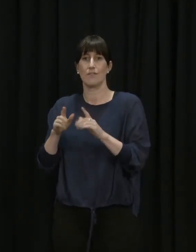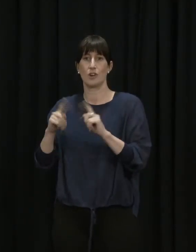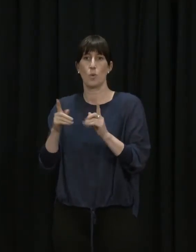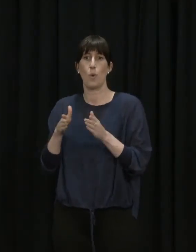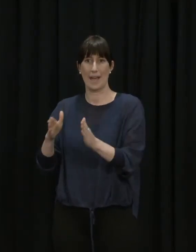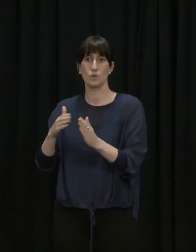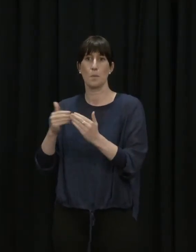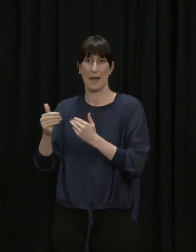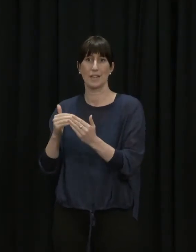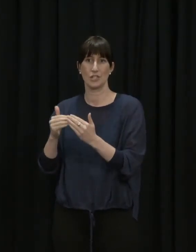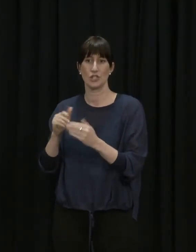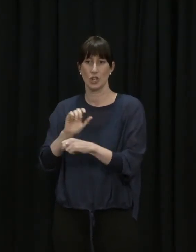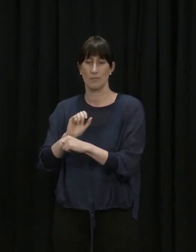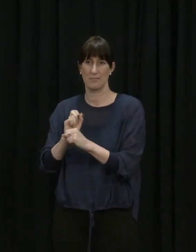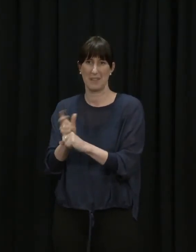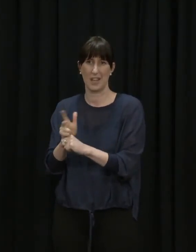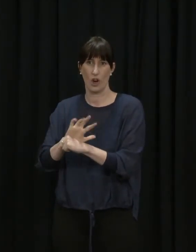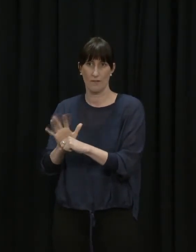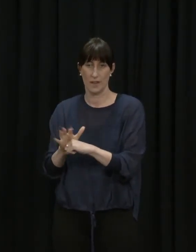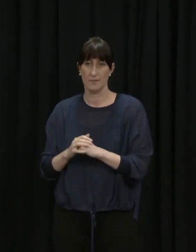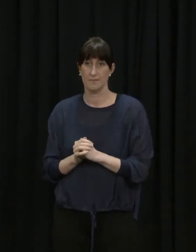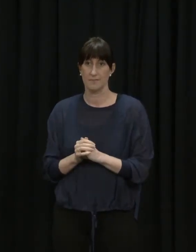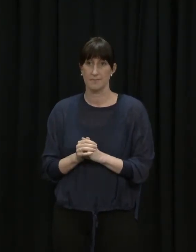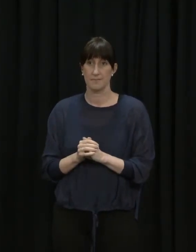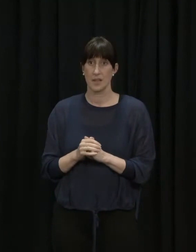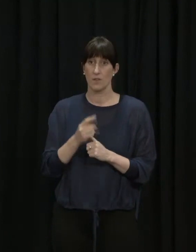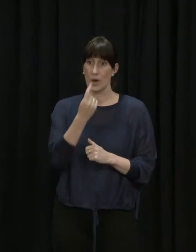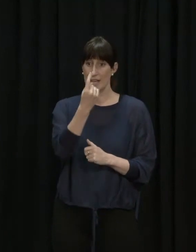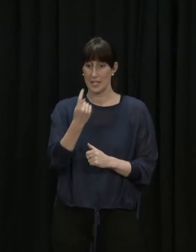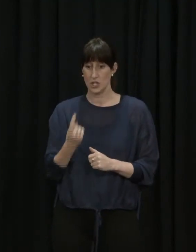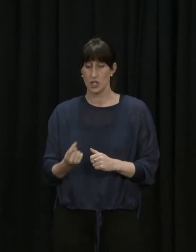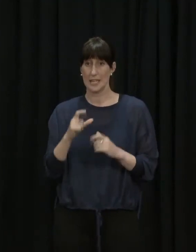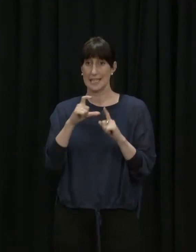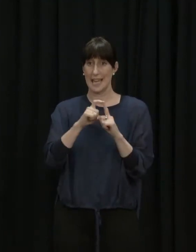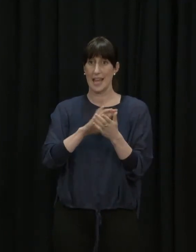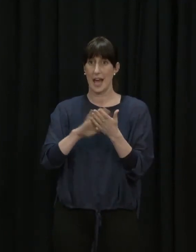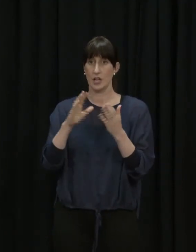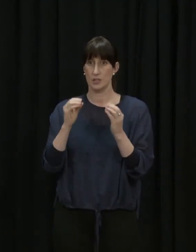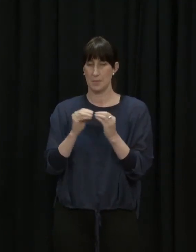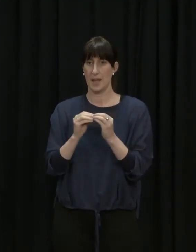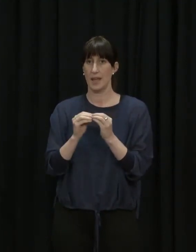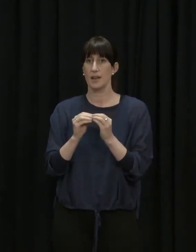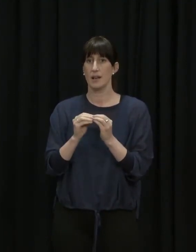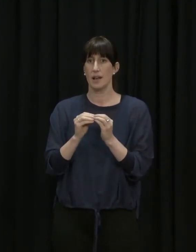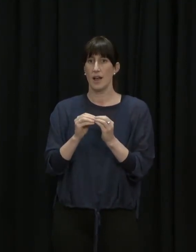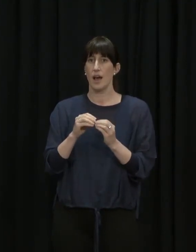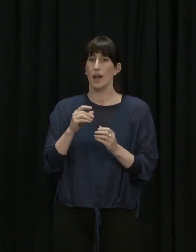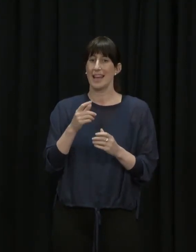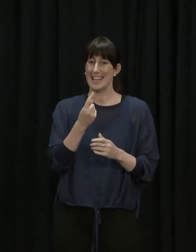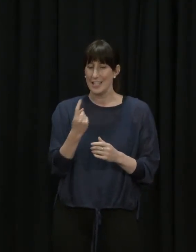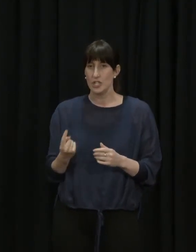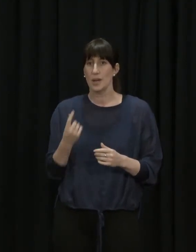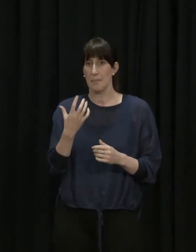we transition to a new way of managing COVID-19 cases. To reach this 90% for the